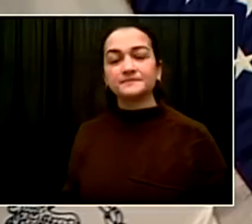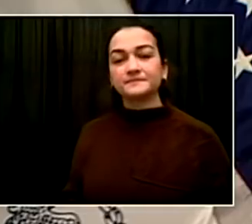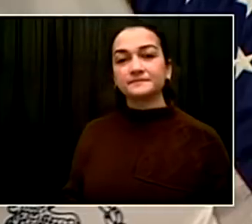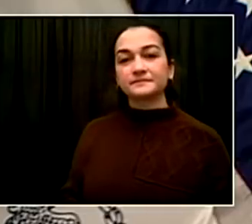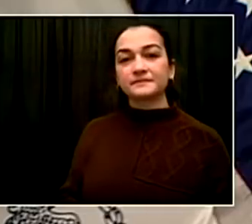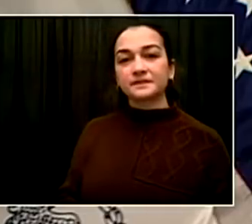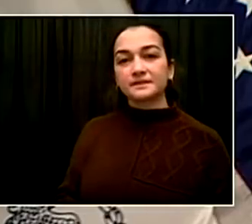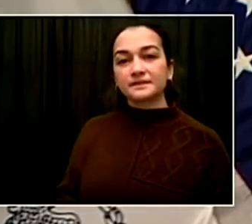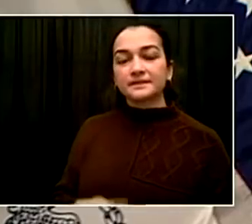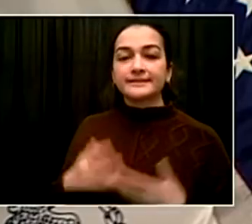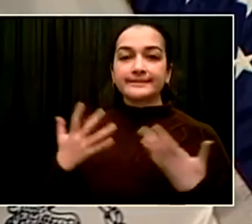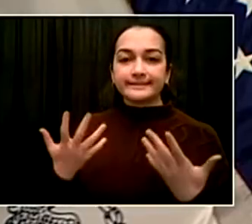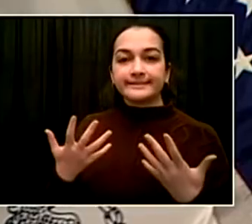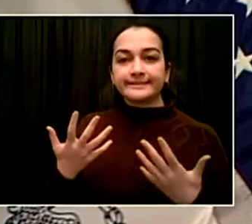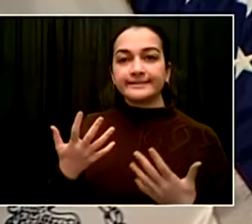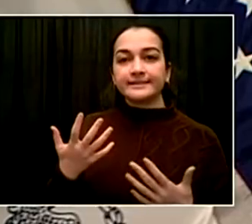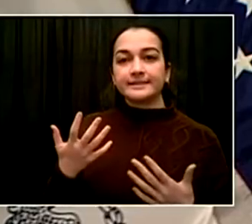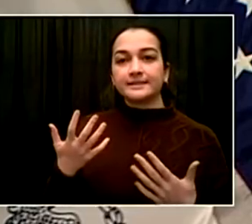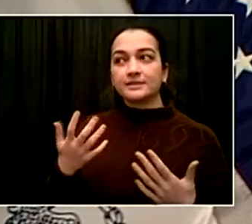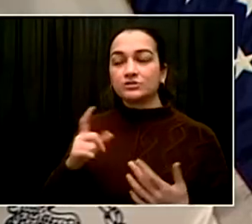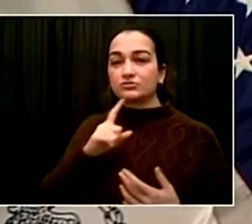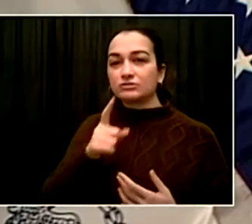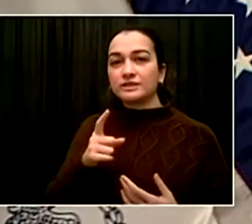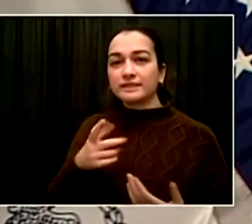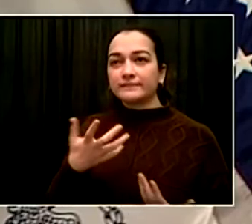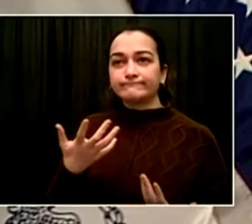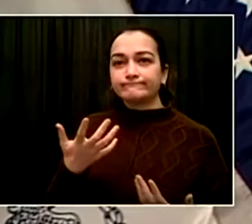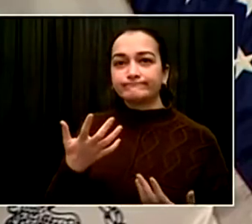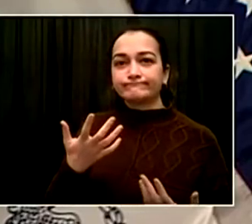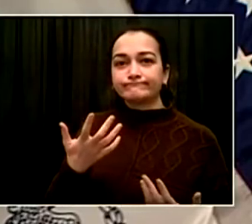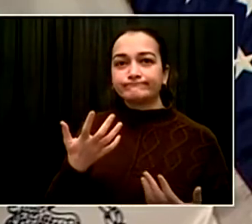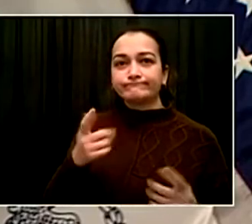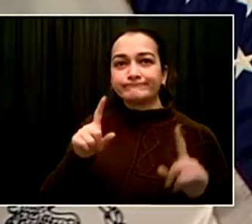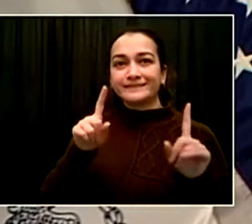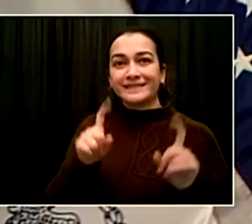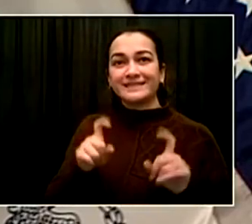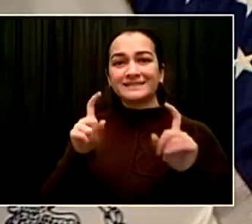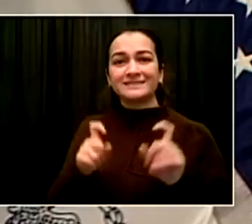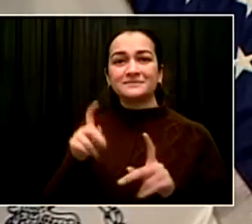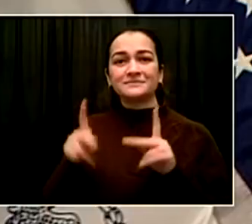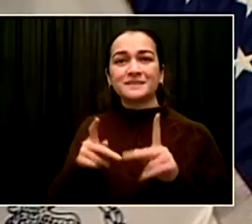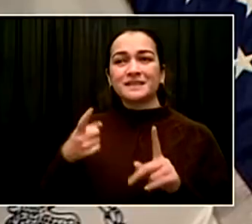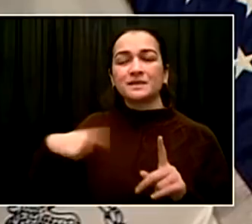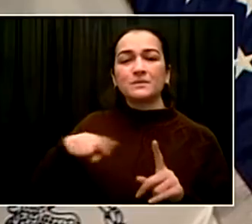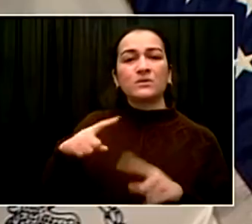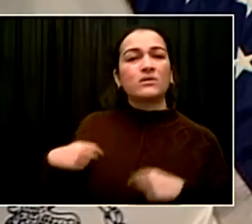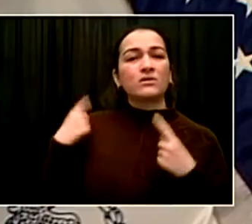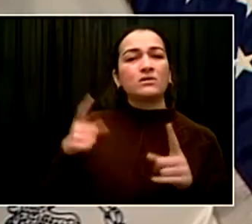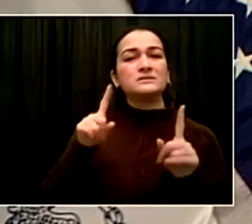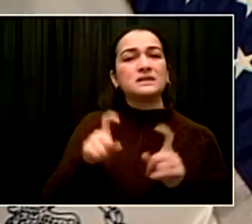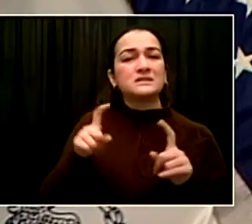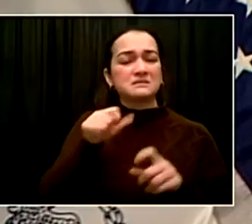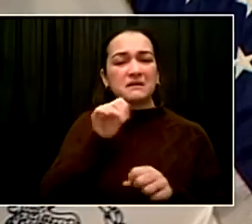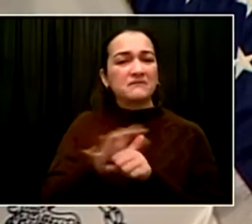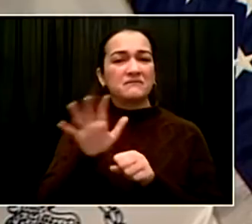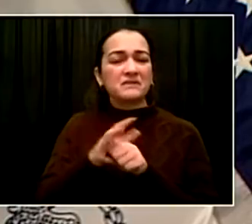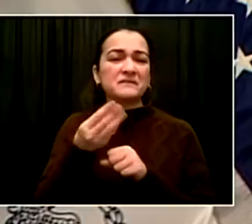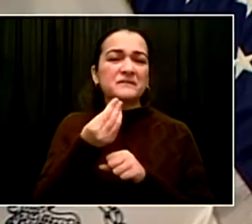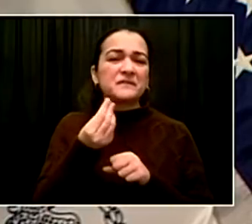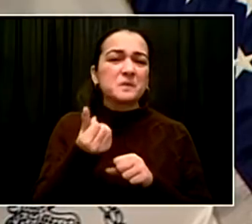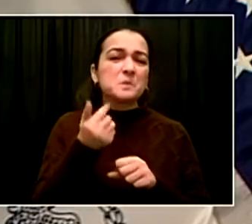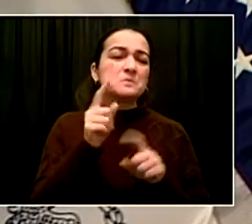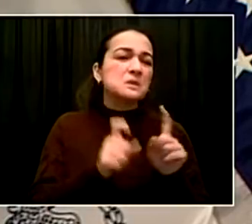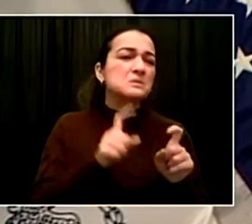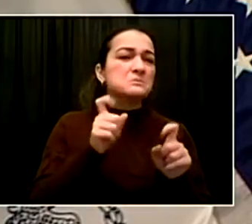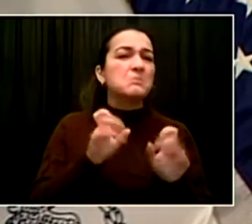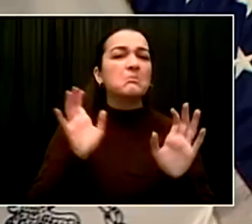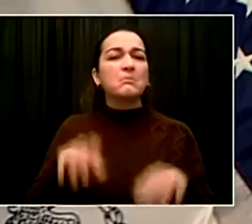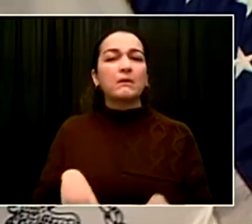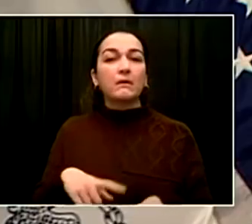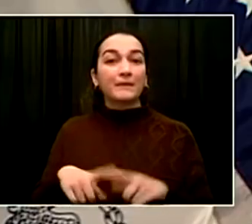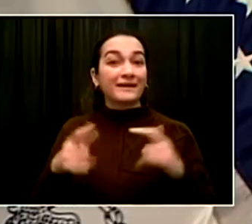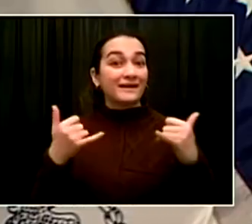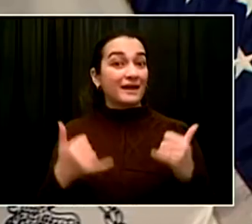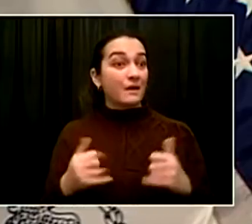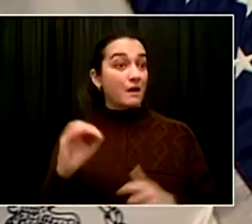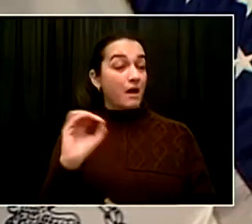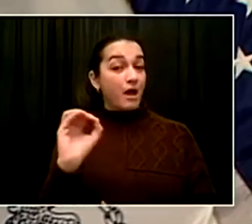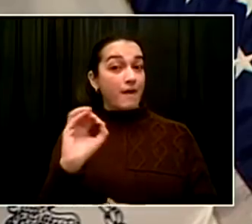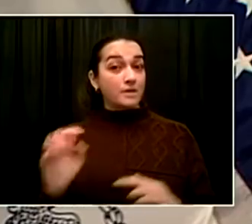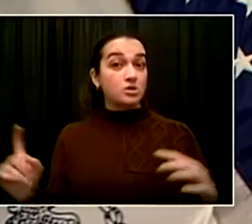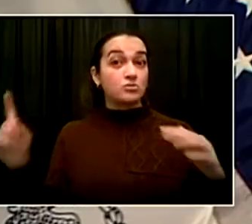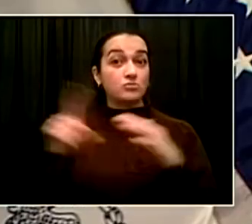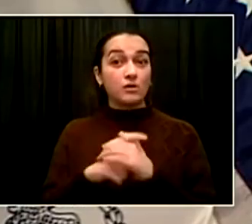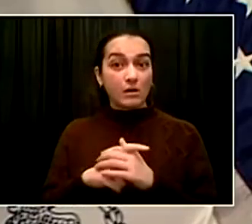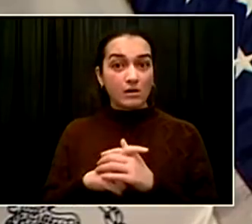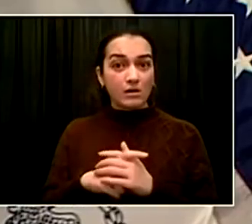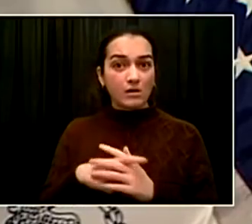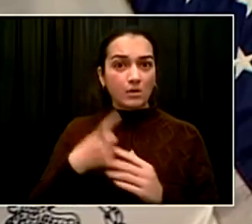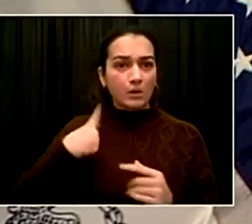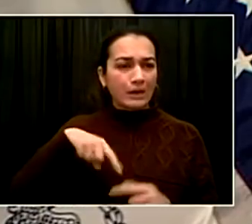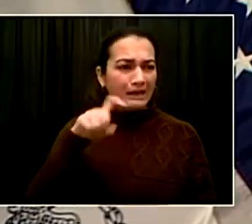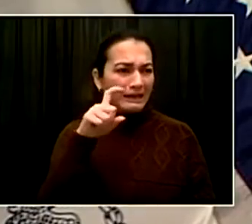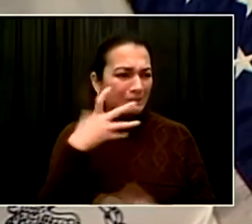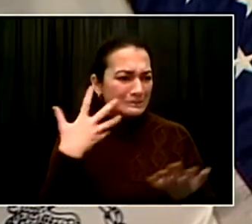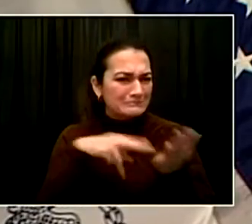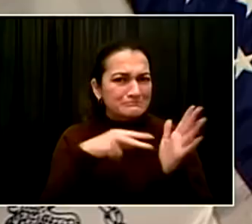NOT KNOW HOW IT WOULD AFFECT